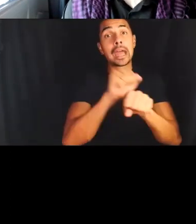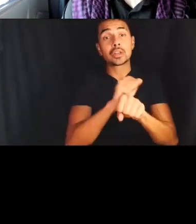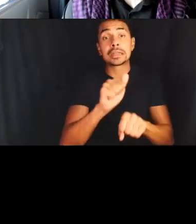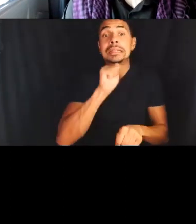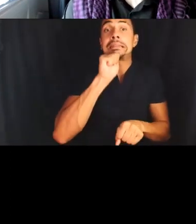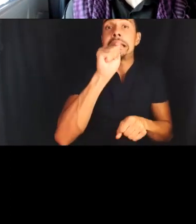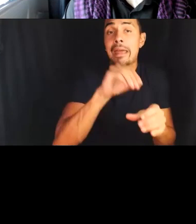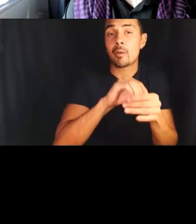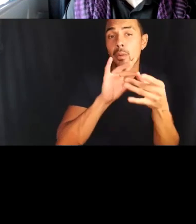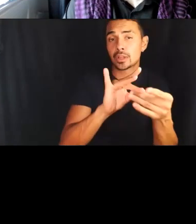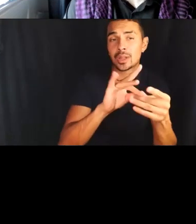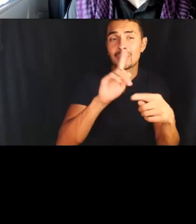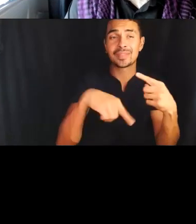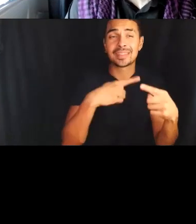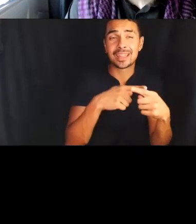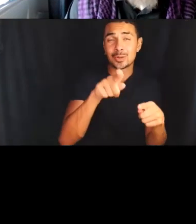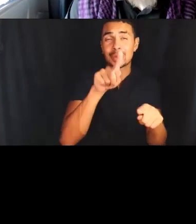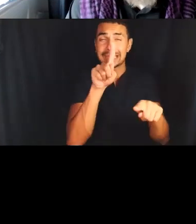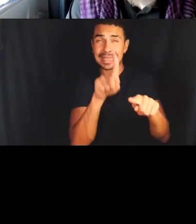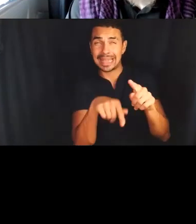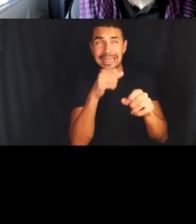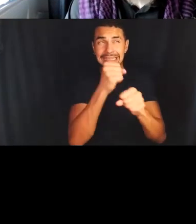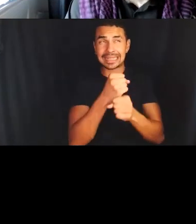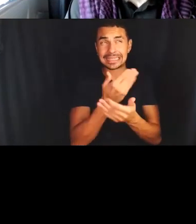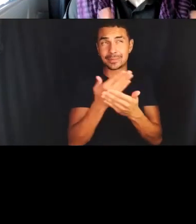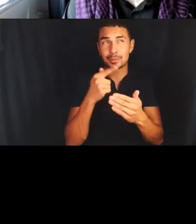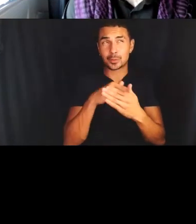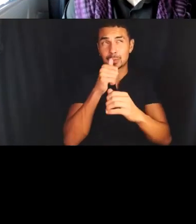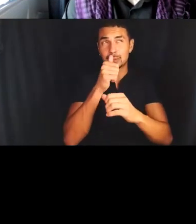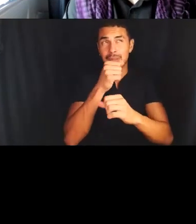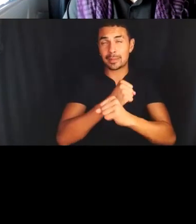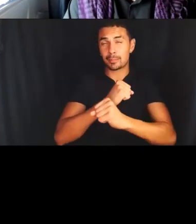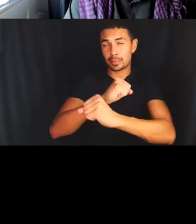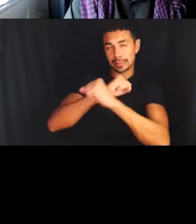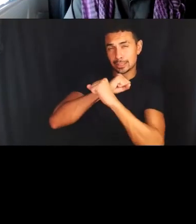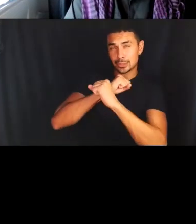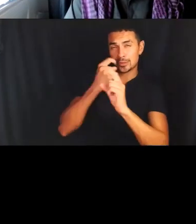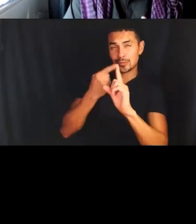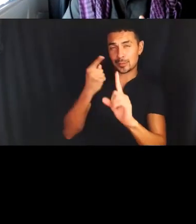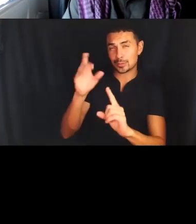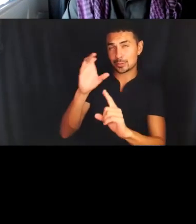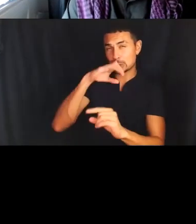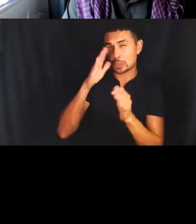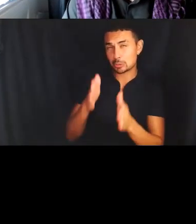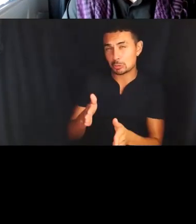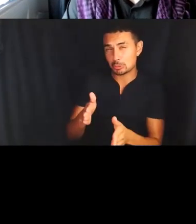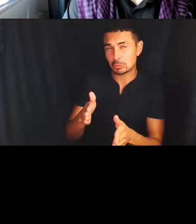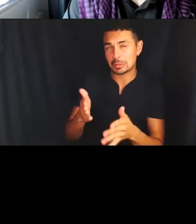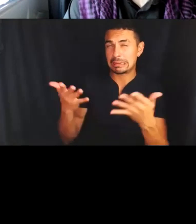then you kind of can't get something in place to protect you from a stranger,'